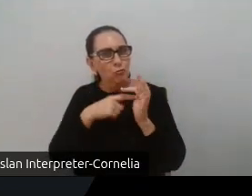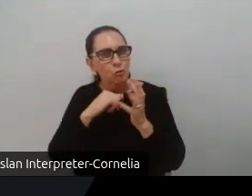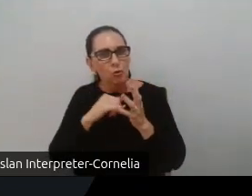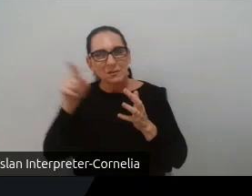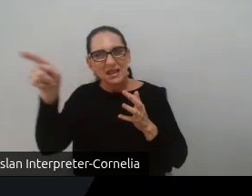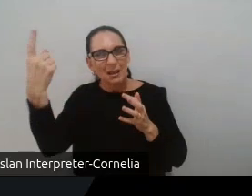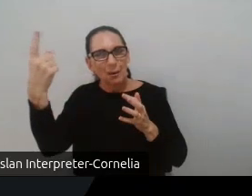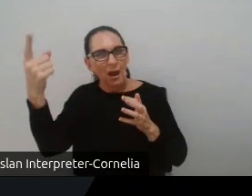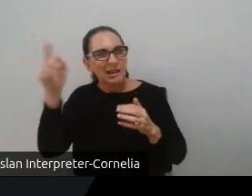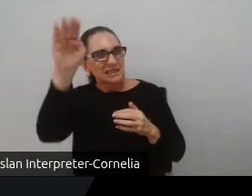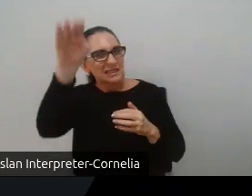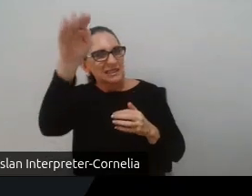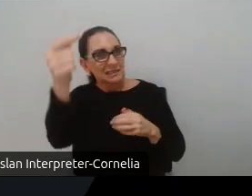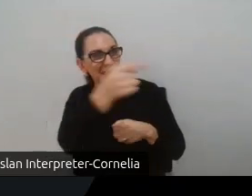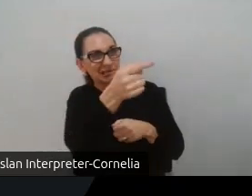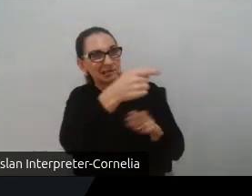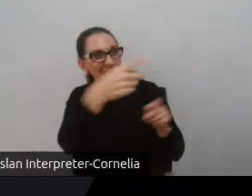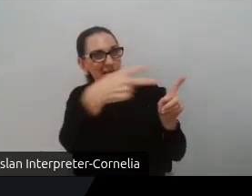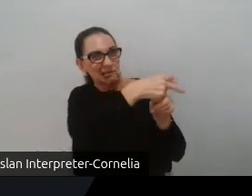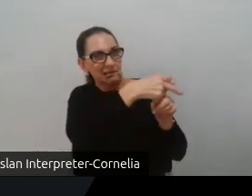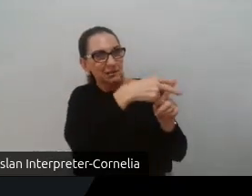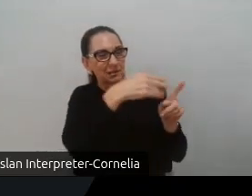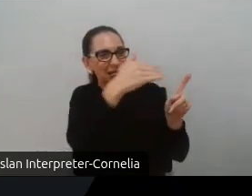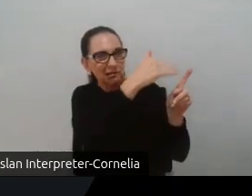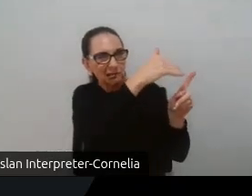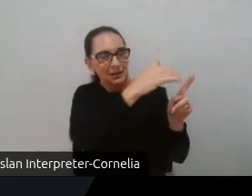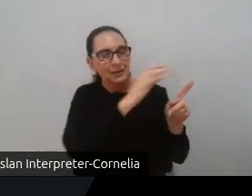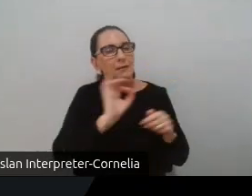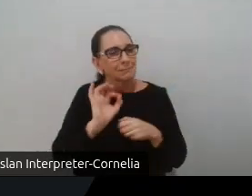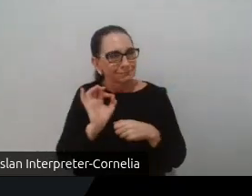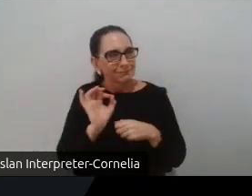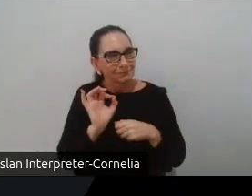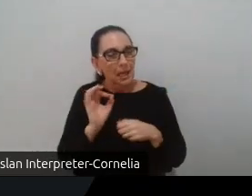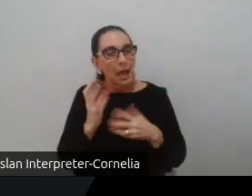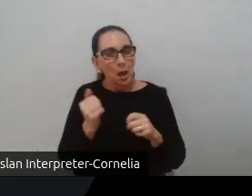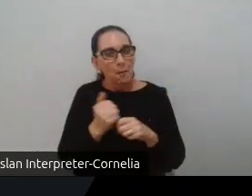try and harass and threaten her. Um and also to make sure that the continuation of the order of